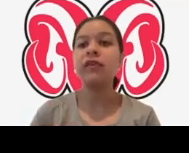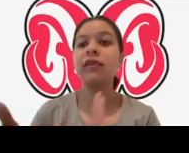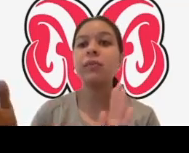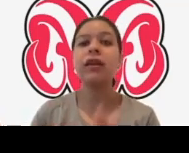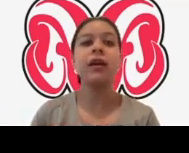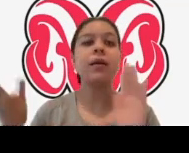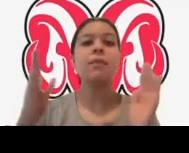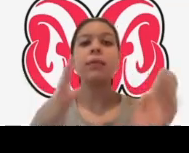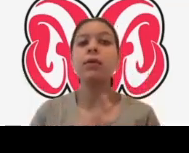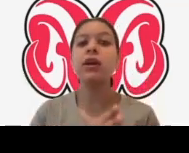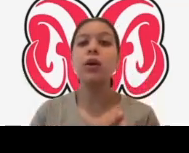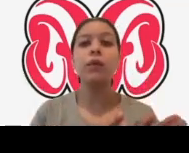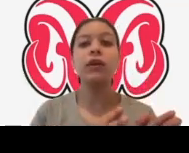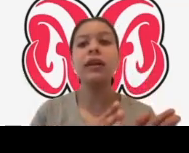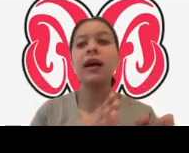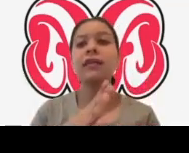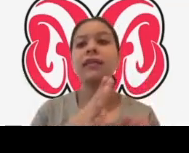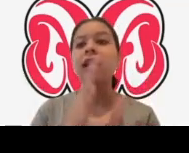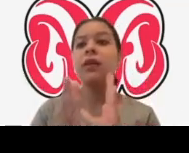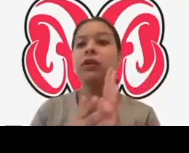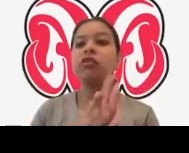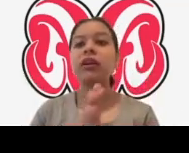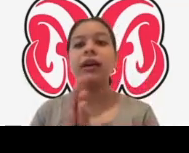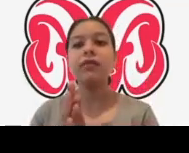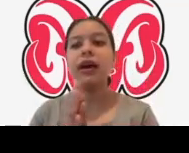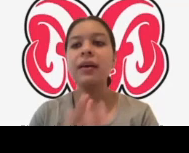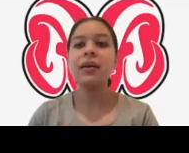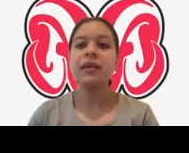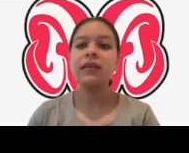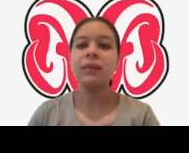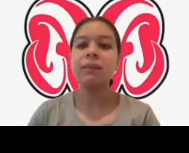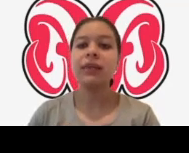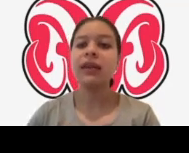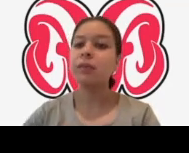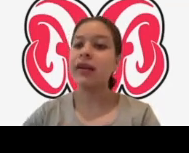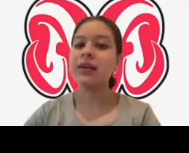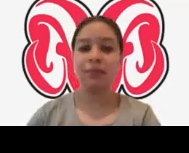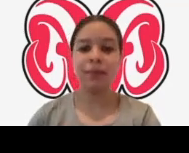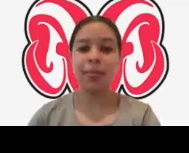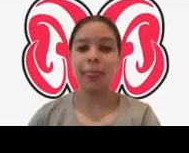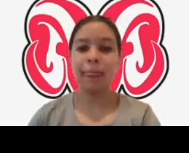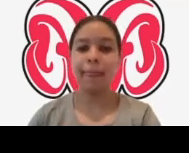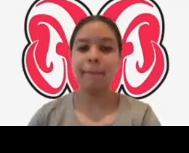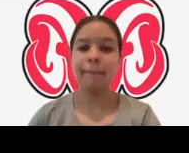This is something that maybe we can go over in class and really try to clarify. So that's my idea, right?